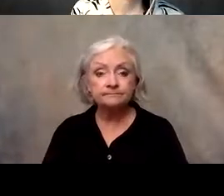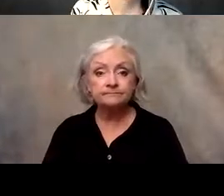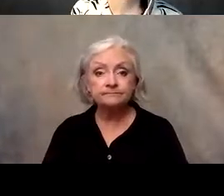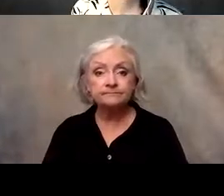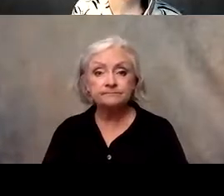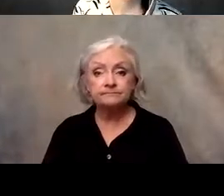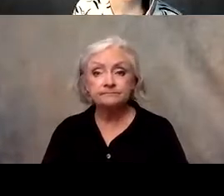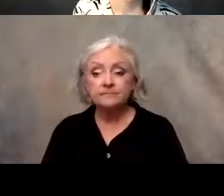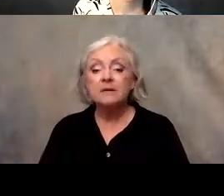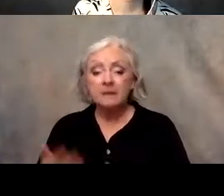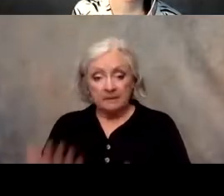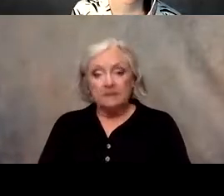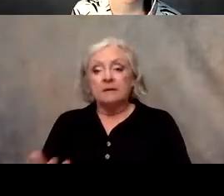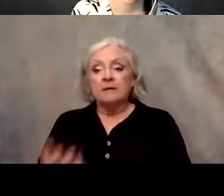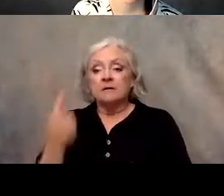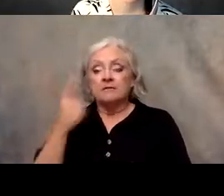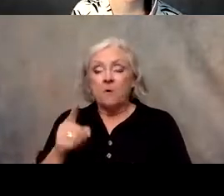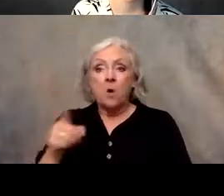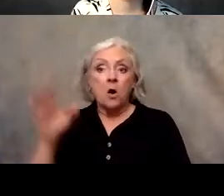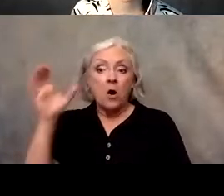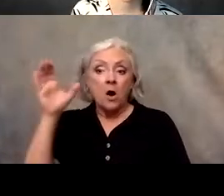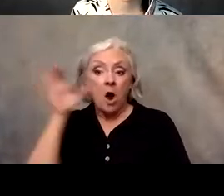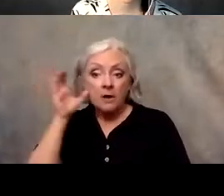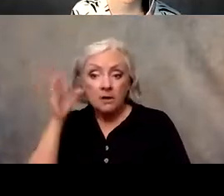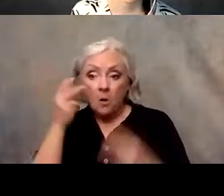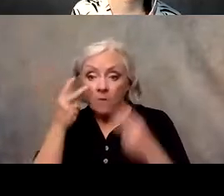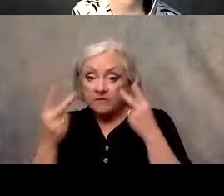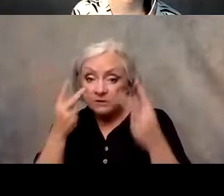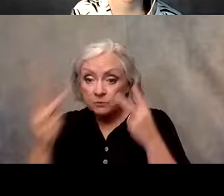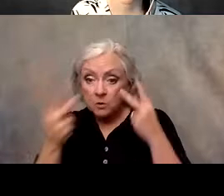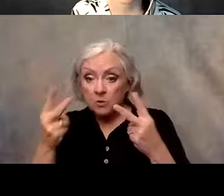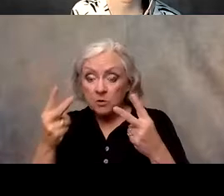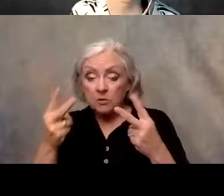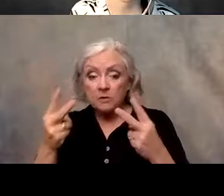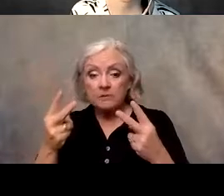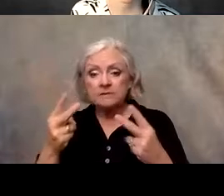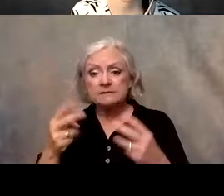When it comes to audiovisual assets, they're an engaging and impactful way to tell stories.